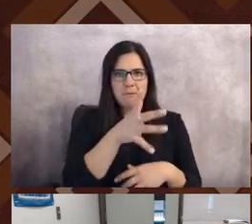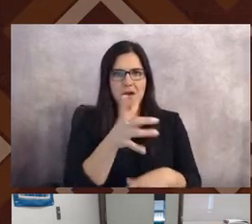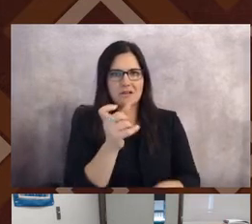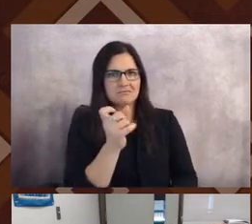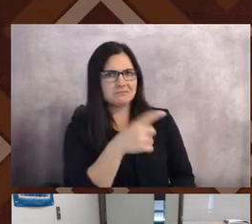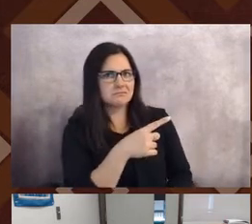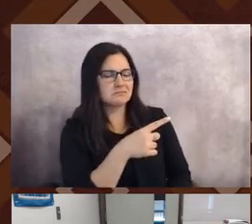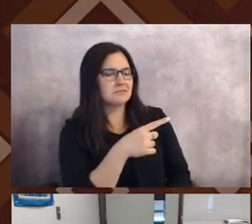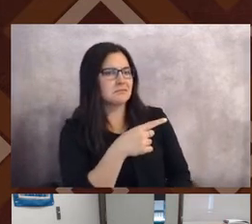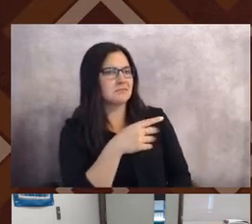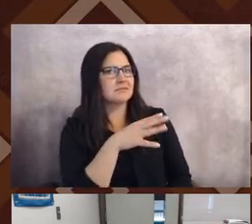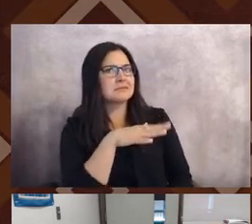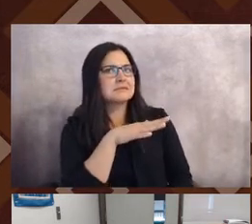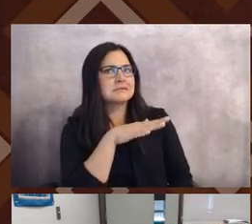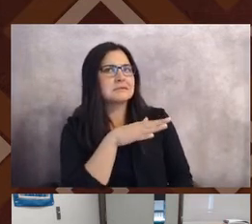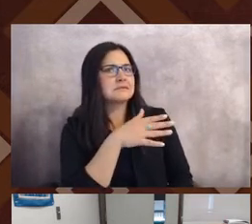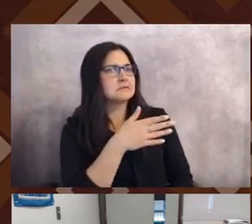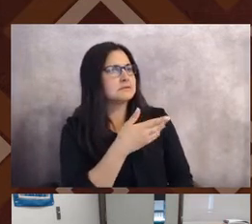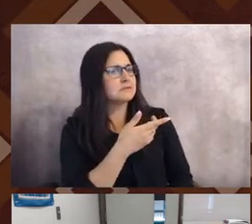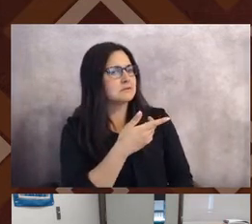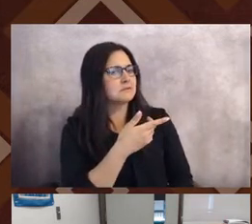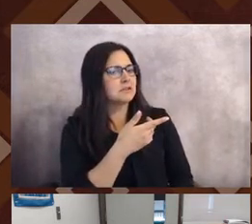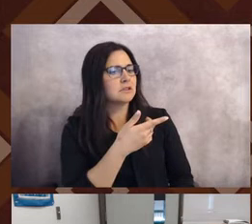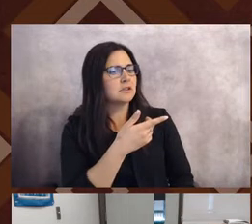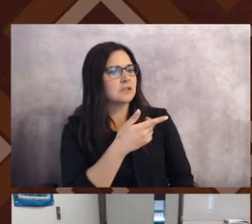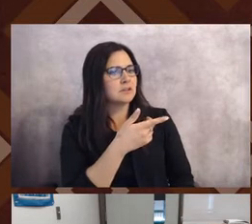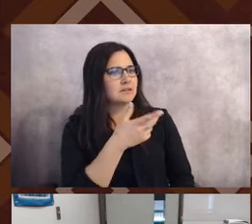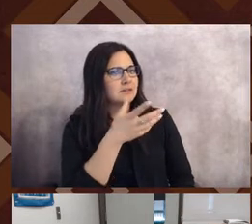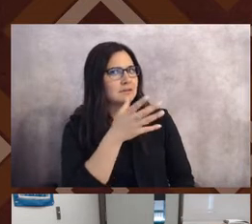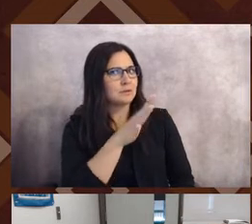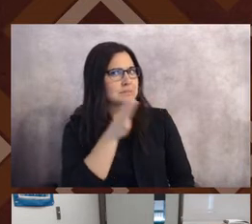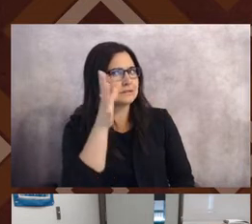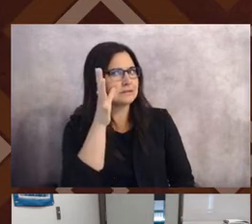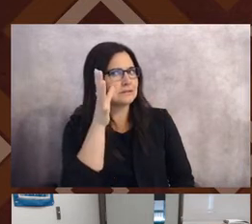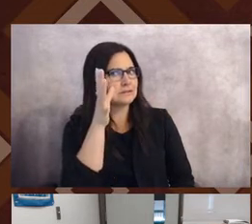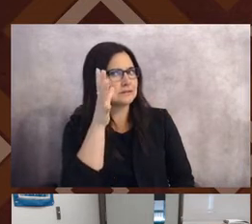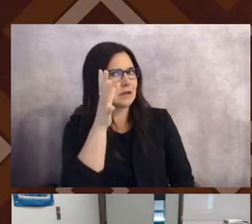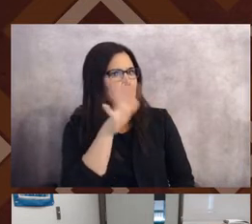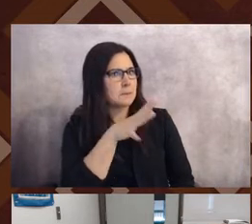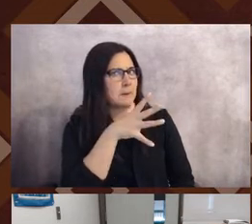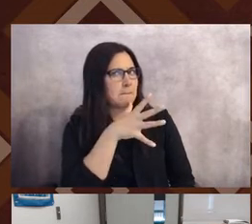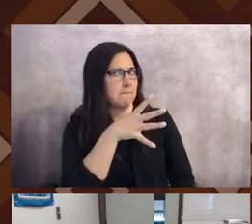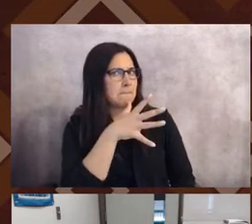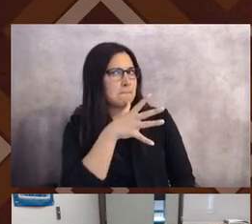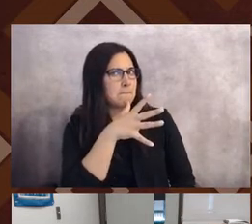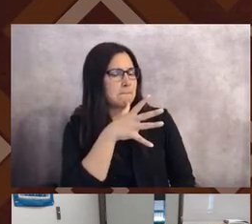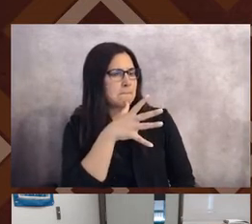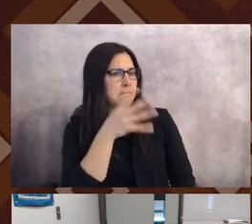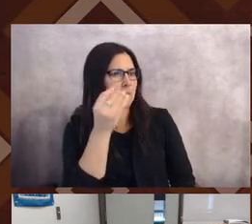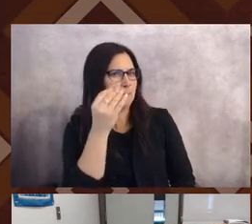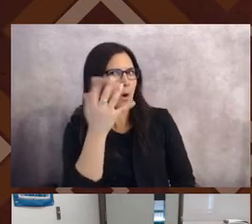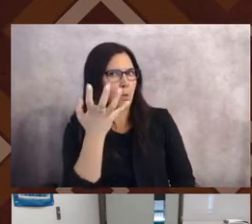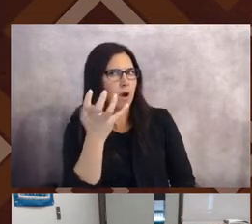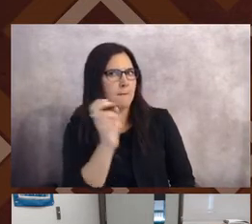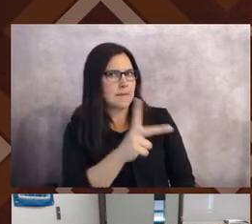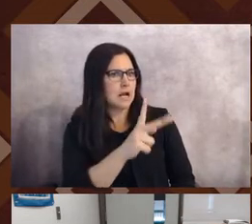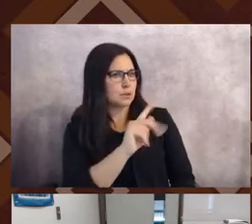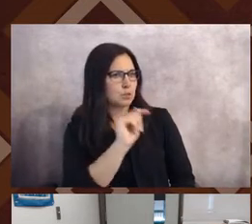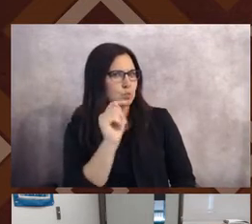you know, I said, dad, did your dad and your mom did they ever think about going back to culinary and reopening